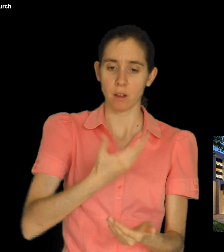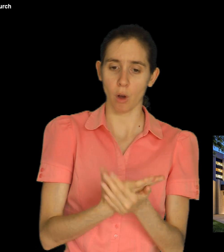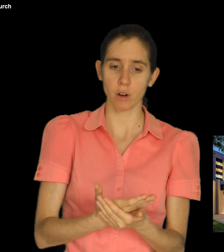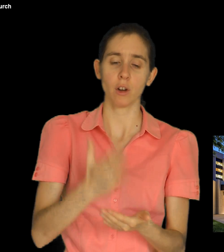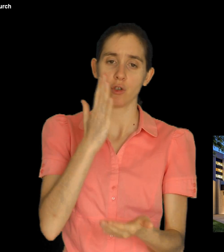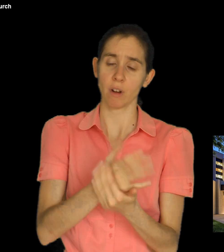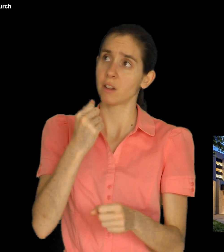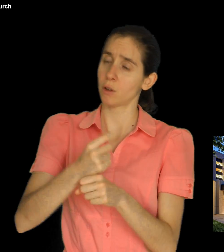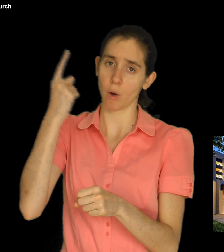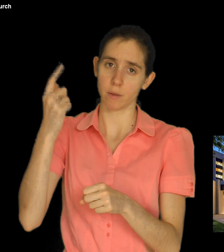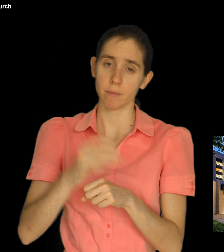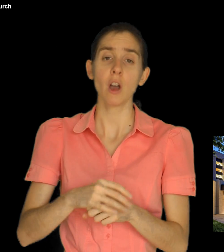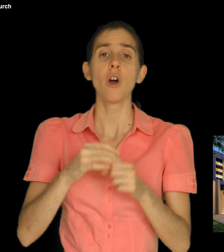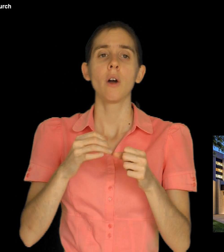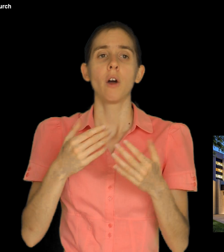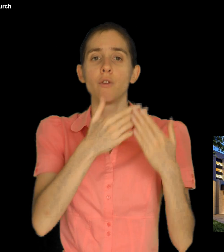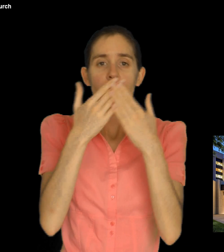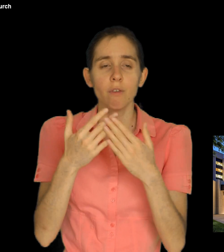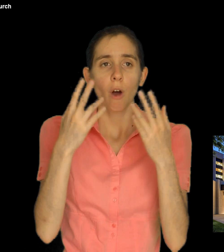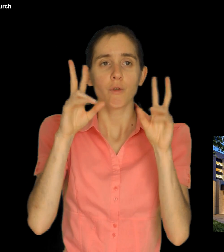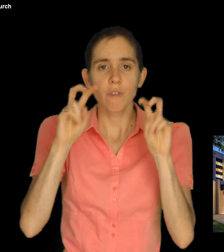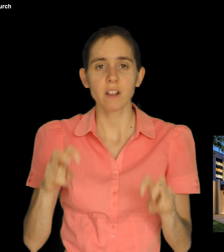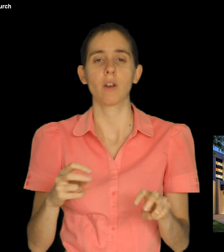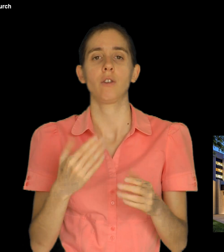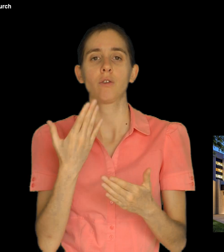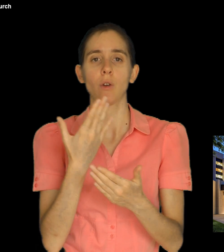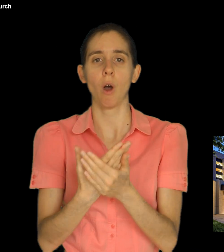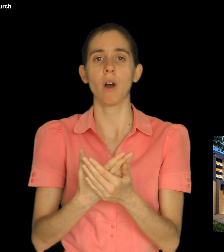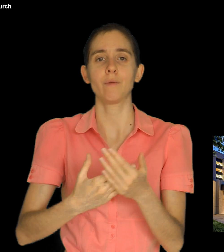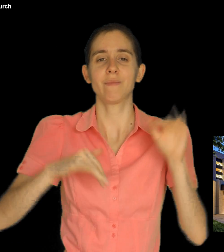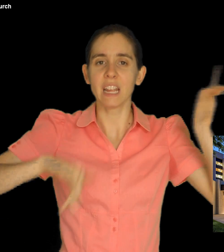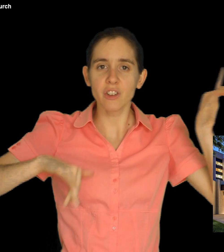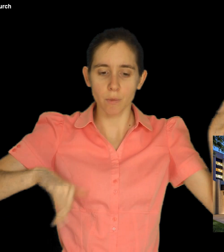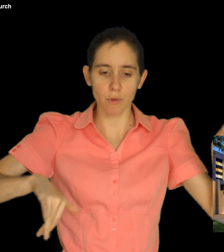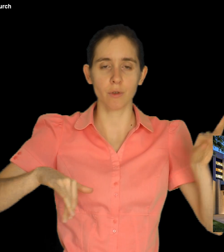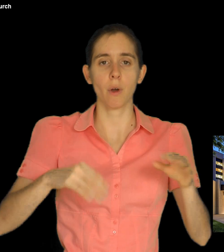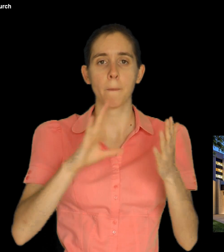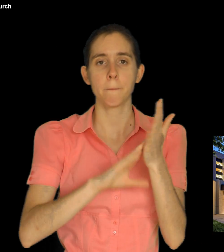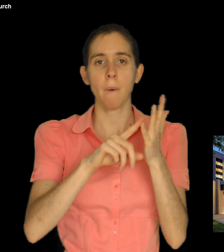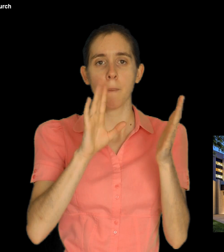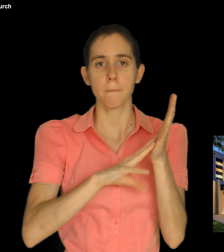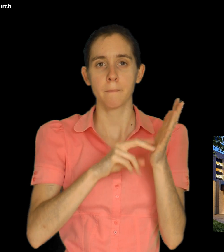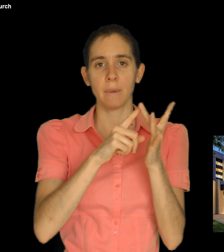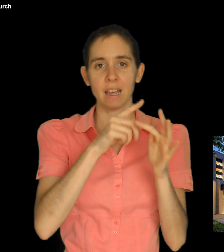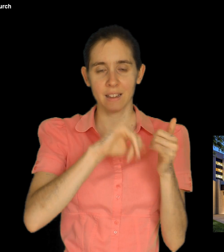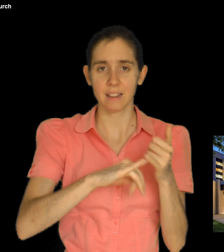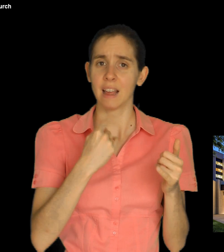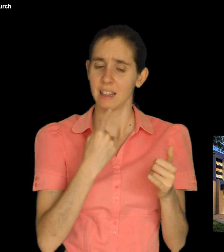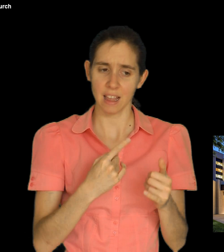might surprise you, but research on the mummies of Egyptian nobles revealed they died from many of the same diseases we in Western Nations